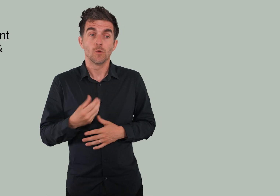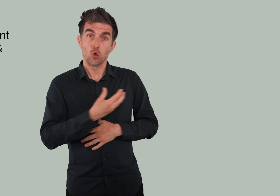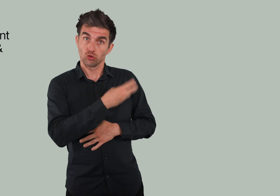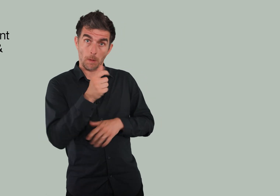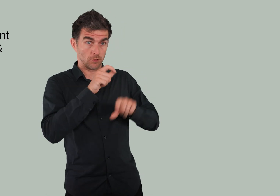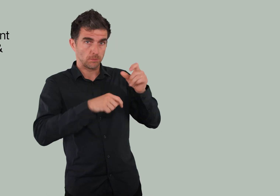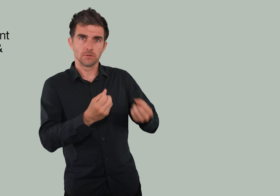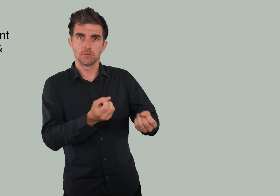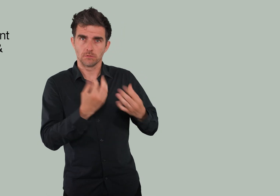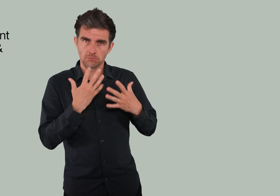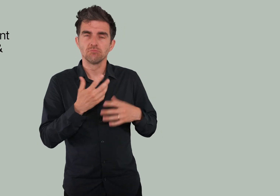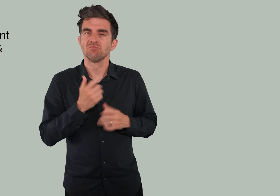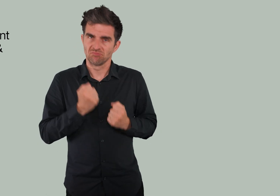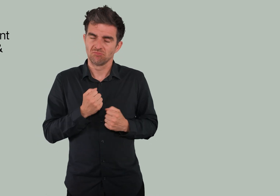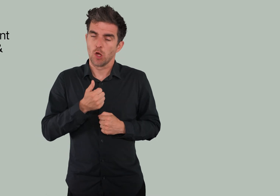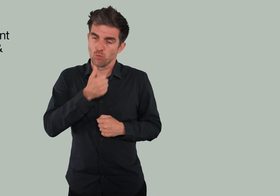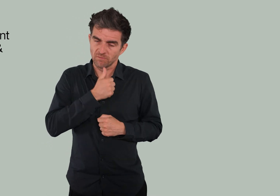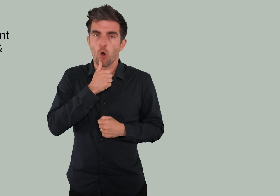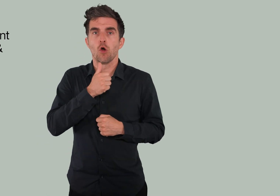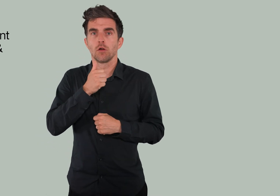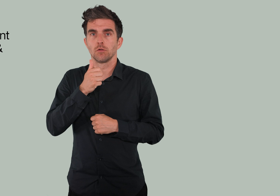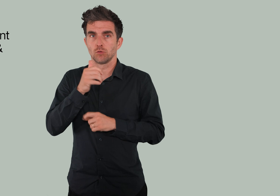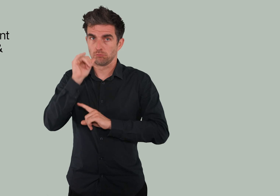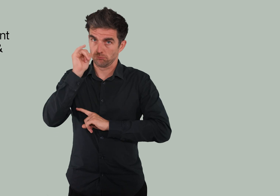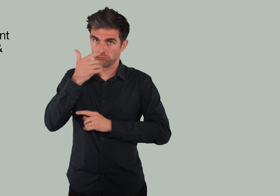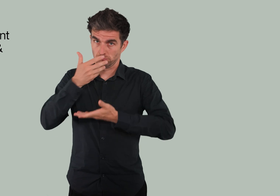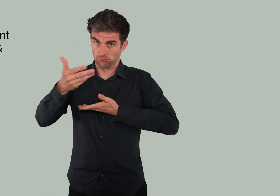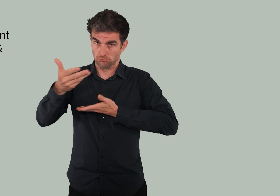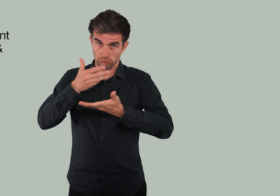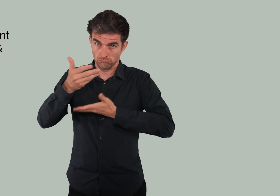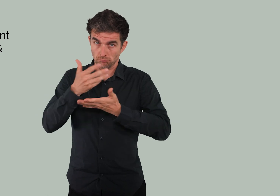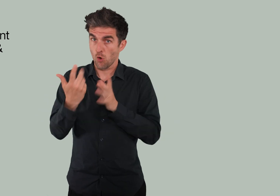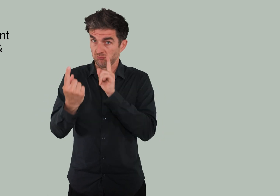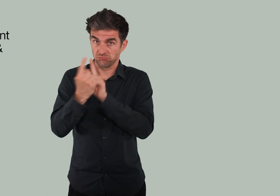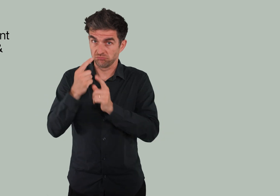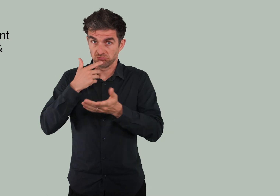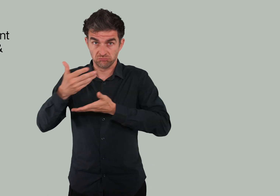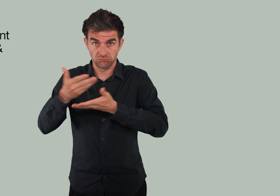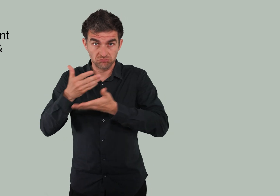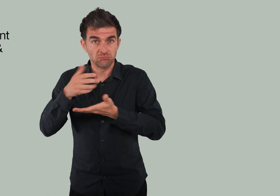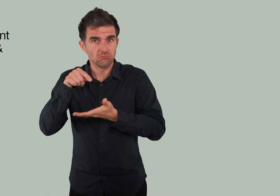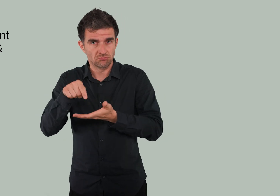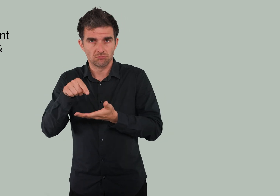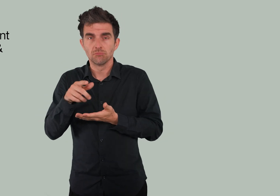Some customers express a preference for speaking directly with a DWP agent